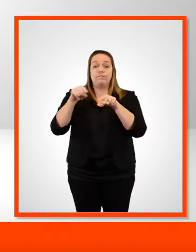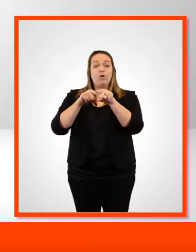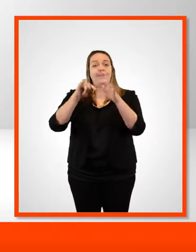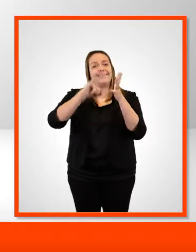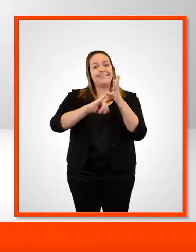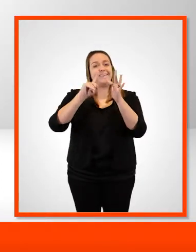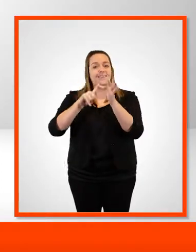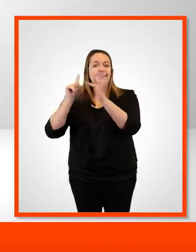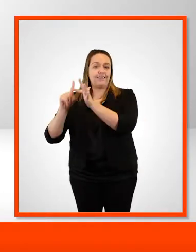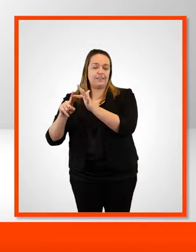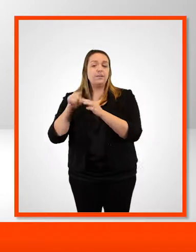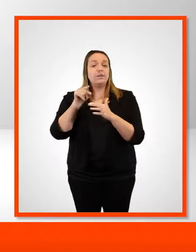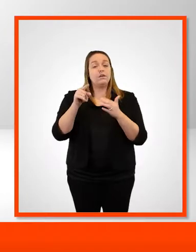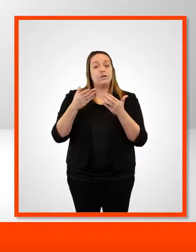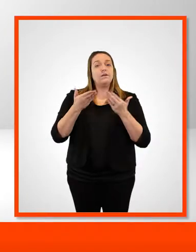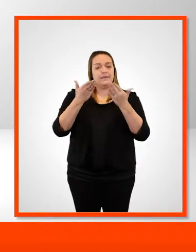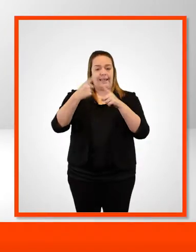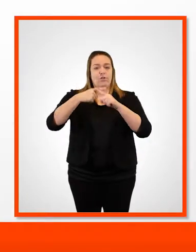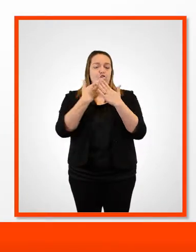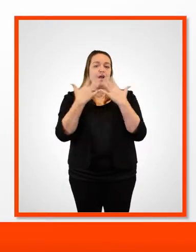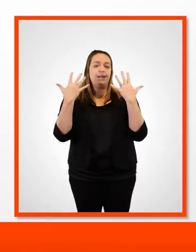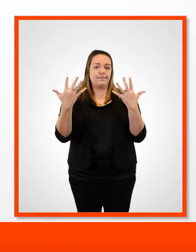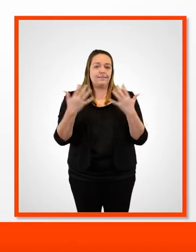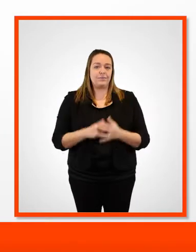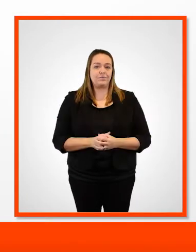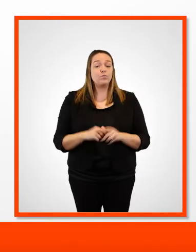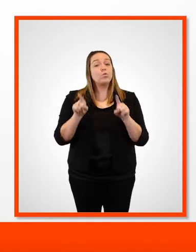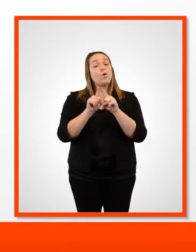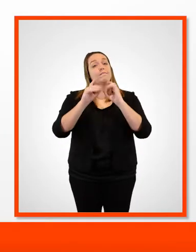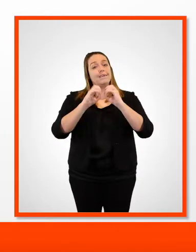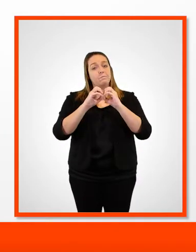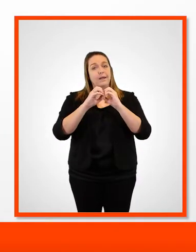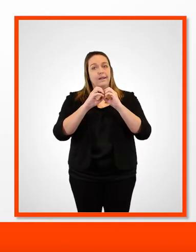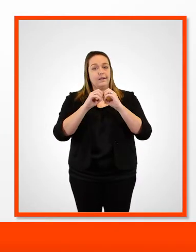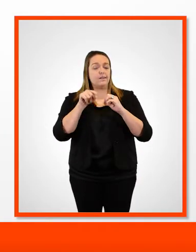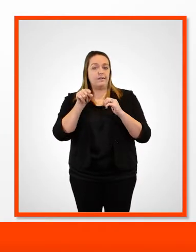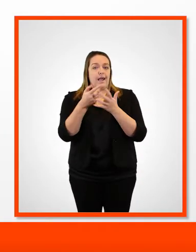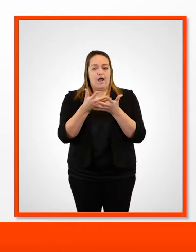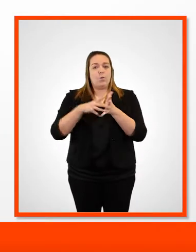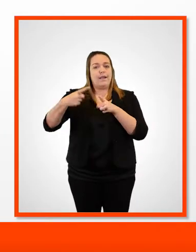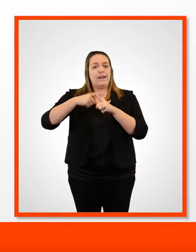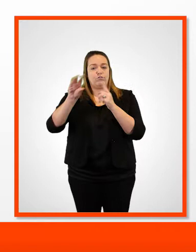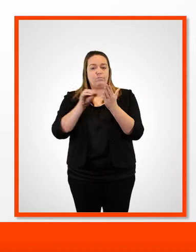as an avenue for presenting English on the hands. Also finger spelling is a means for putting English on the hands.